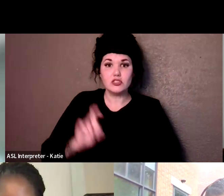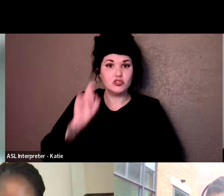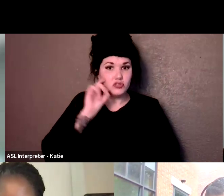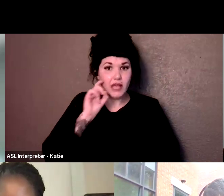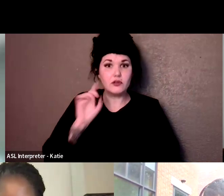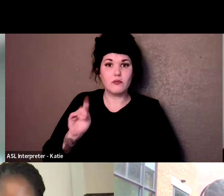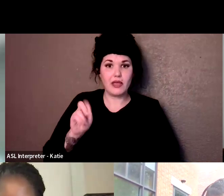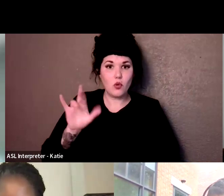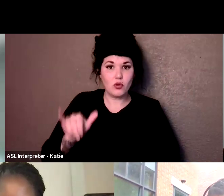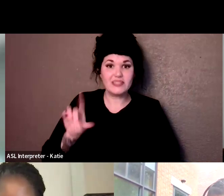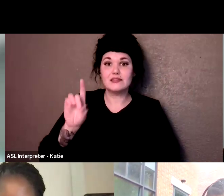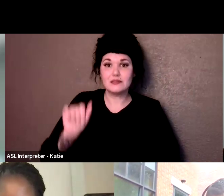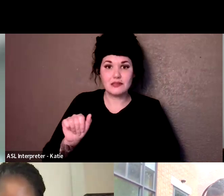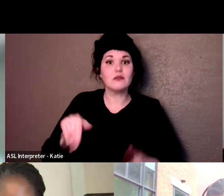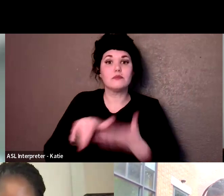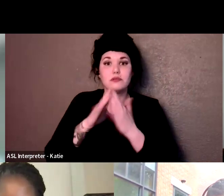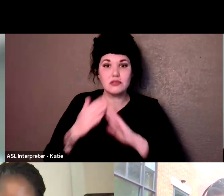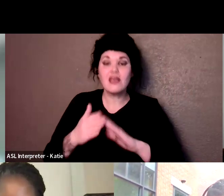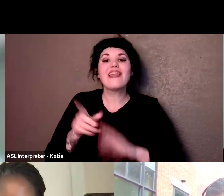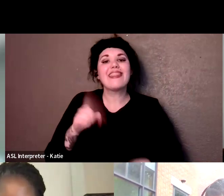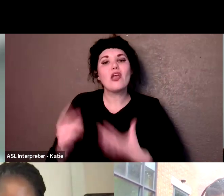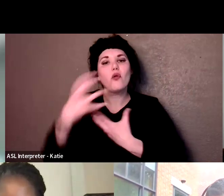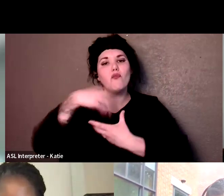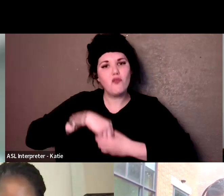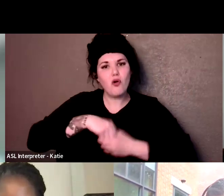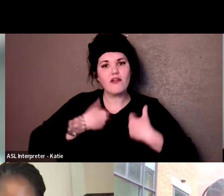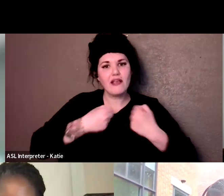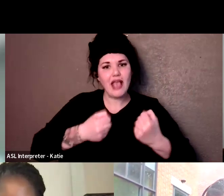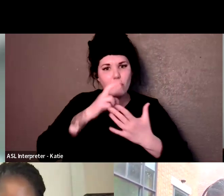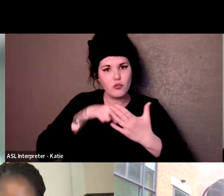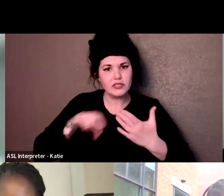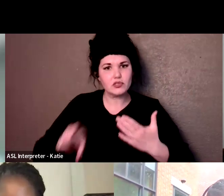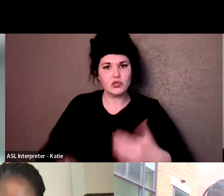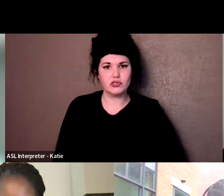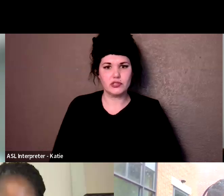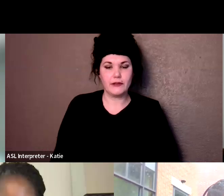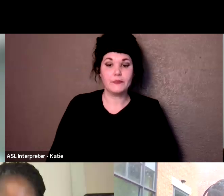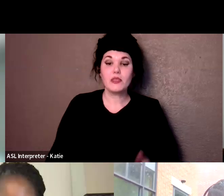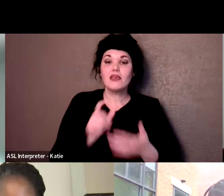then being included in the health research. In the writing world, we say a lot of times you know,